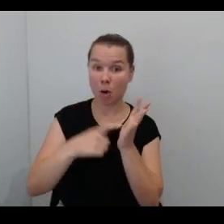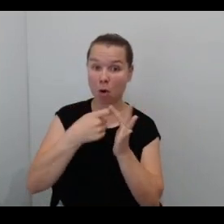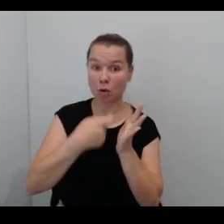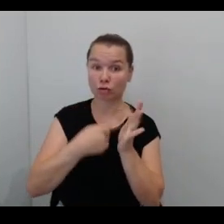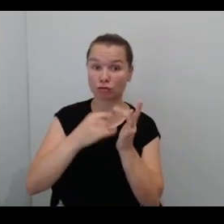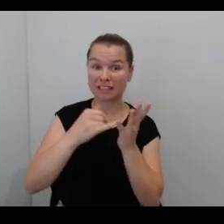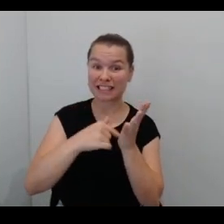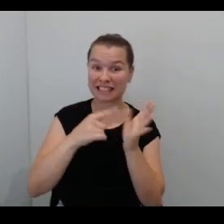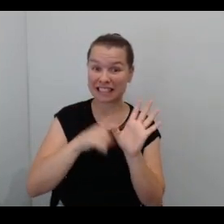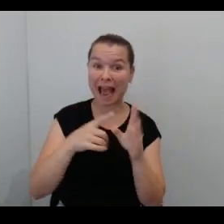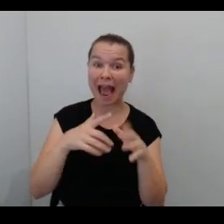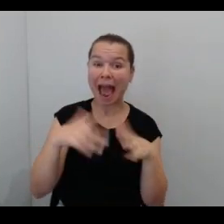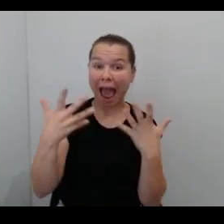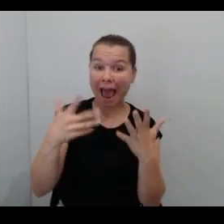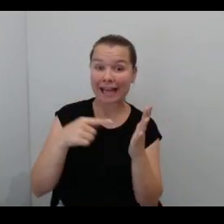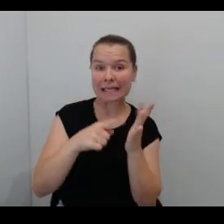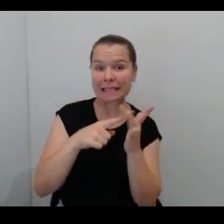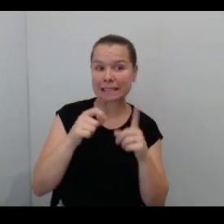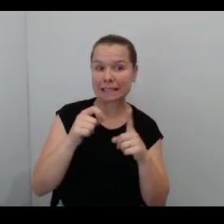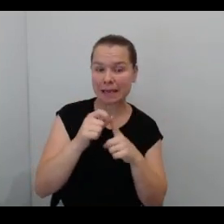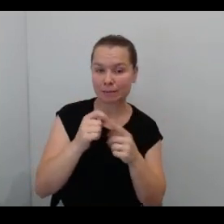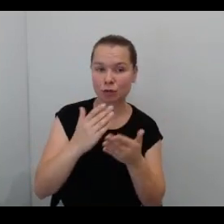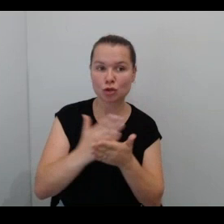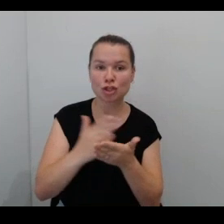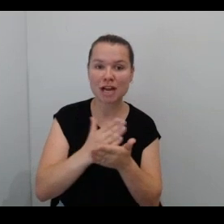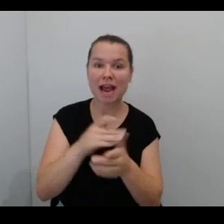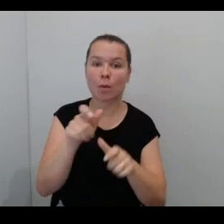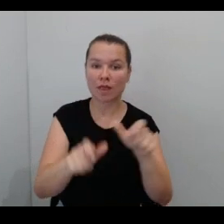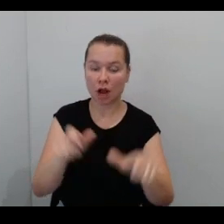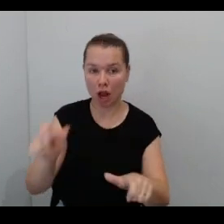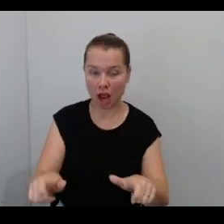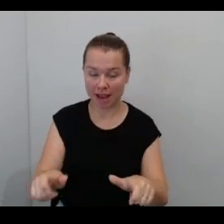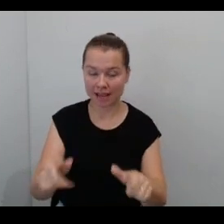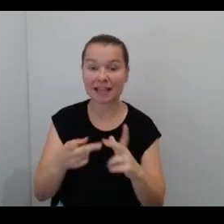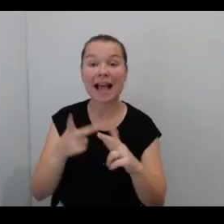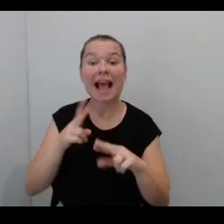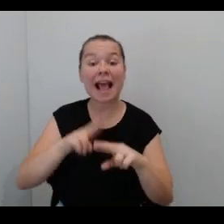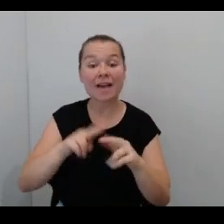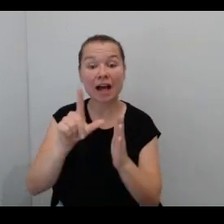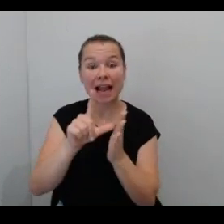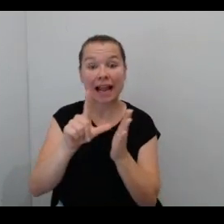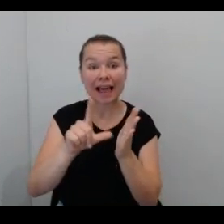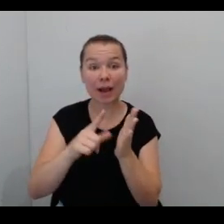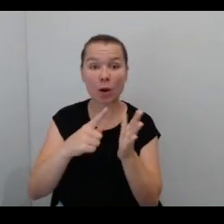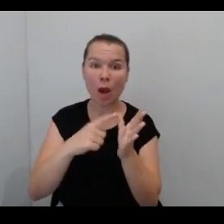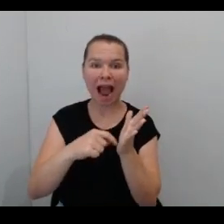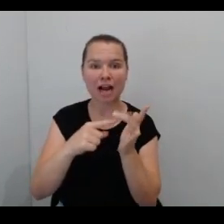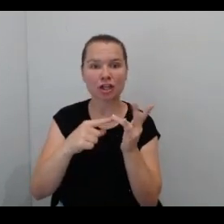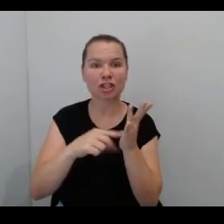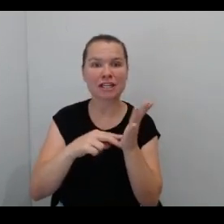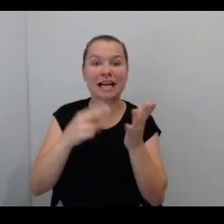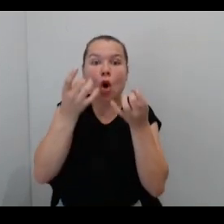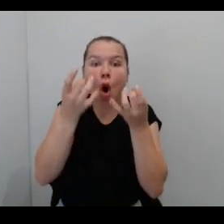share with their clients when legal action is already underway with body corporate?